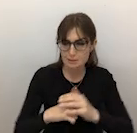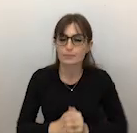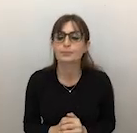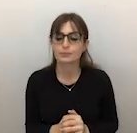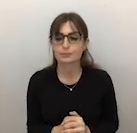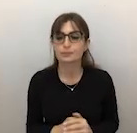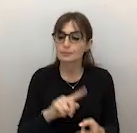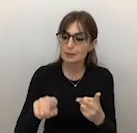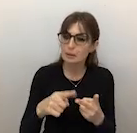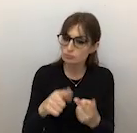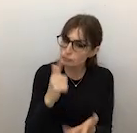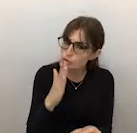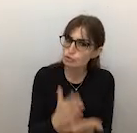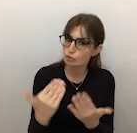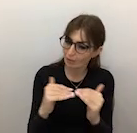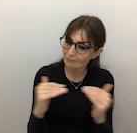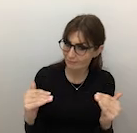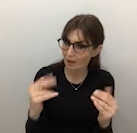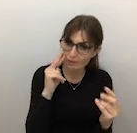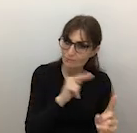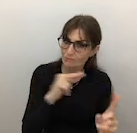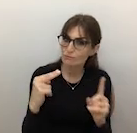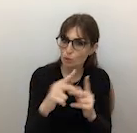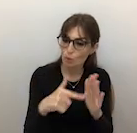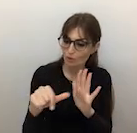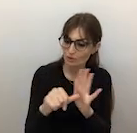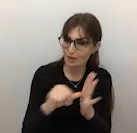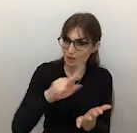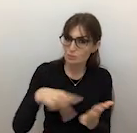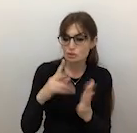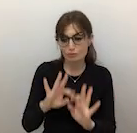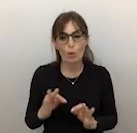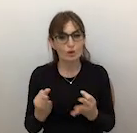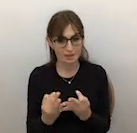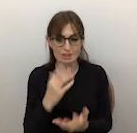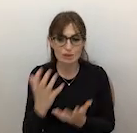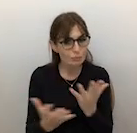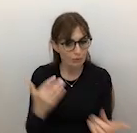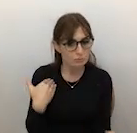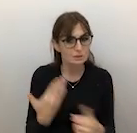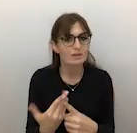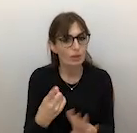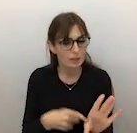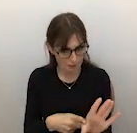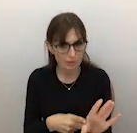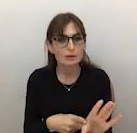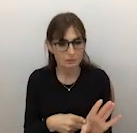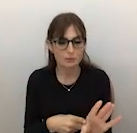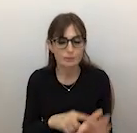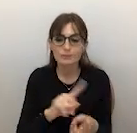Second, that they give a true and fair view of the organization's financial position and performance for the year.